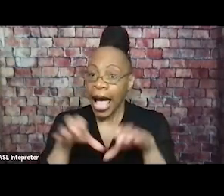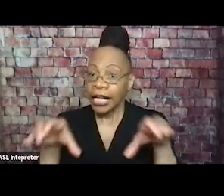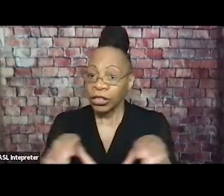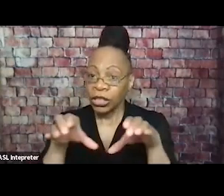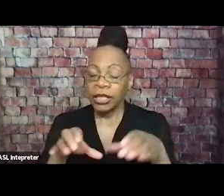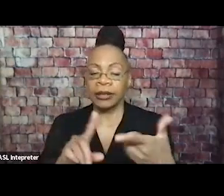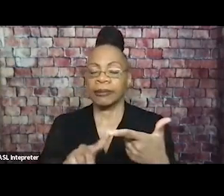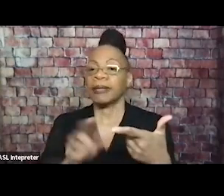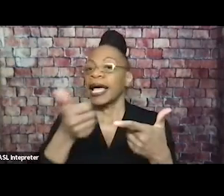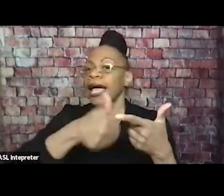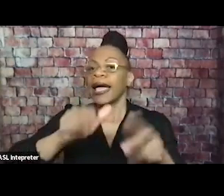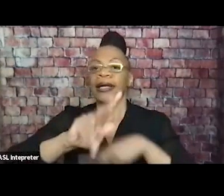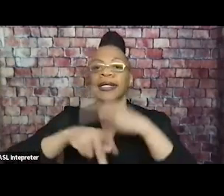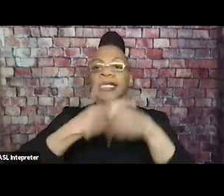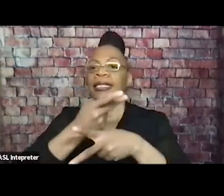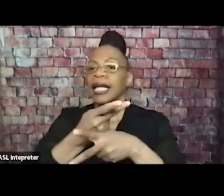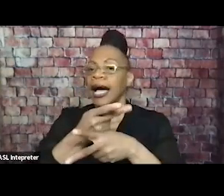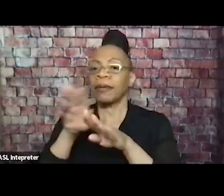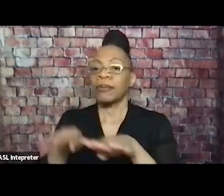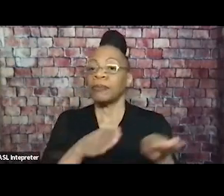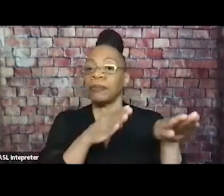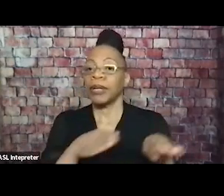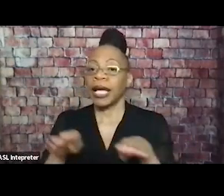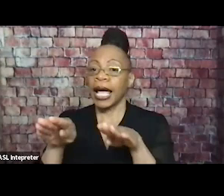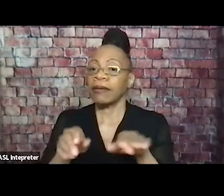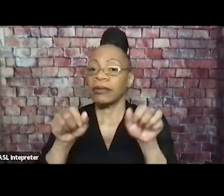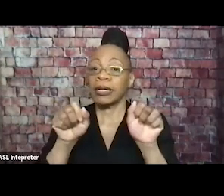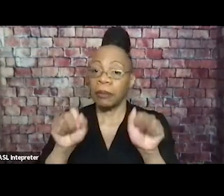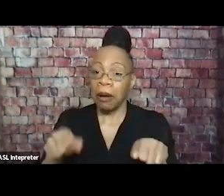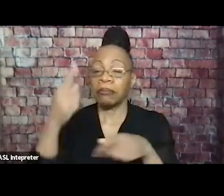any kind of behavior that could be considered disciplinary